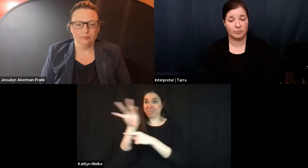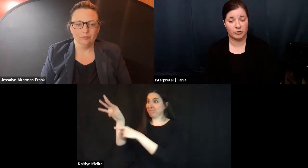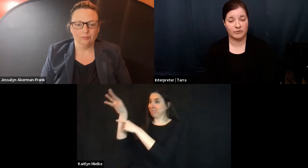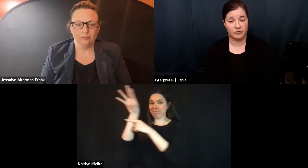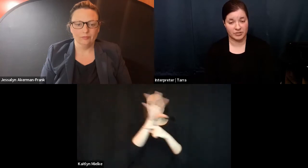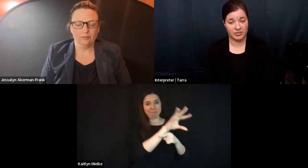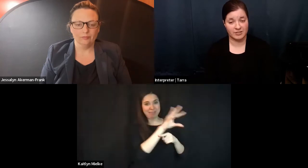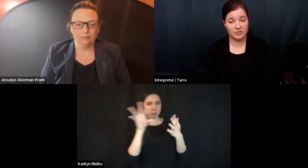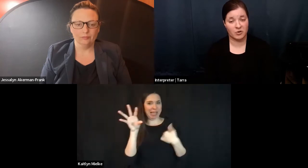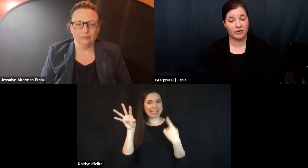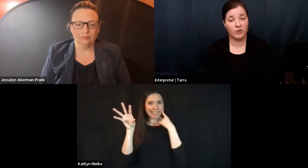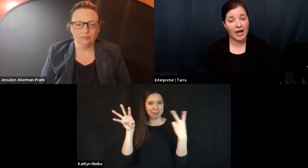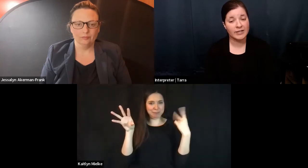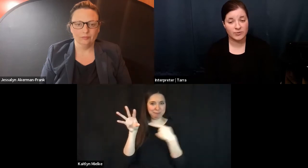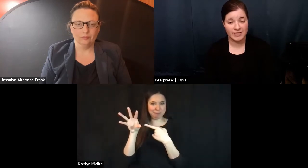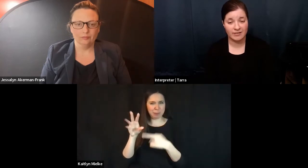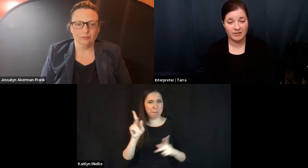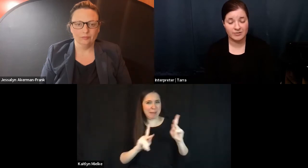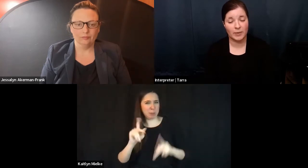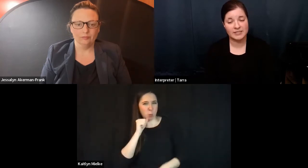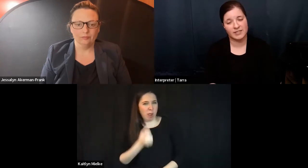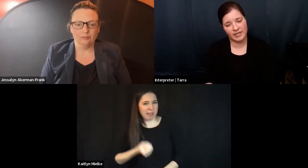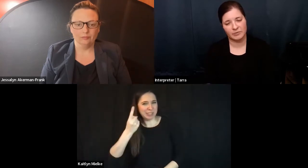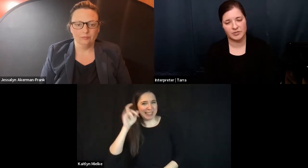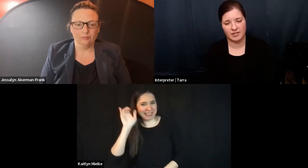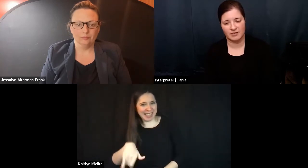So basically it's like what the camera sees, I see.